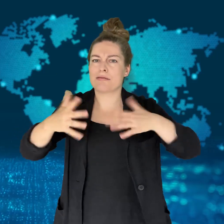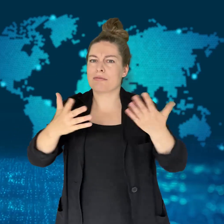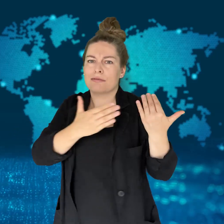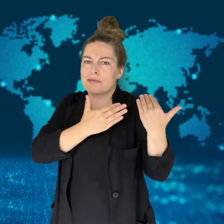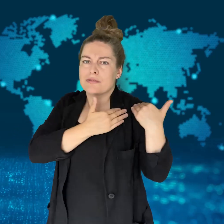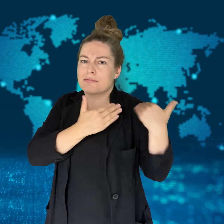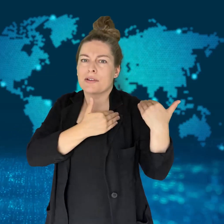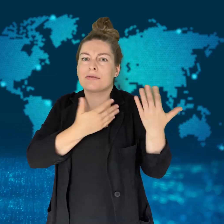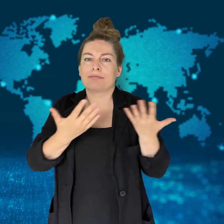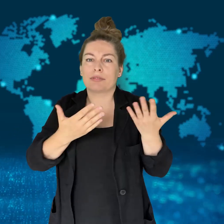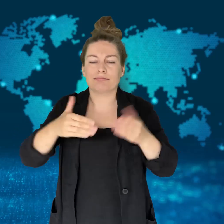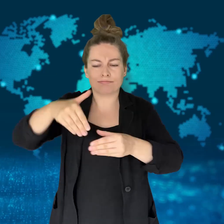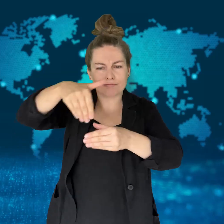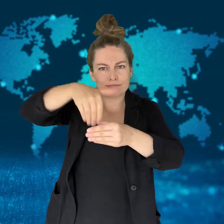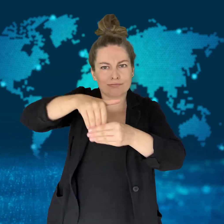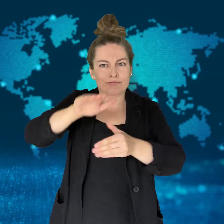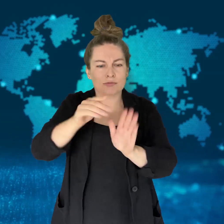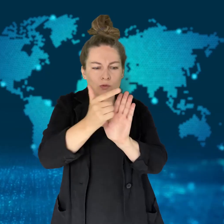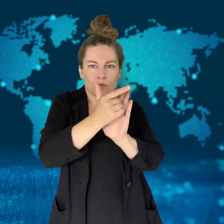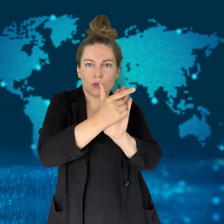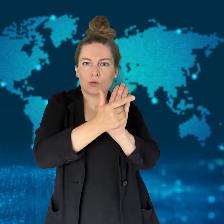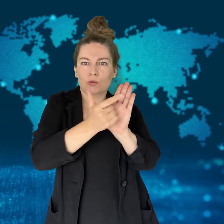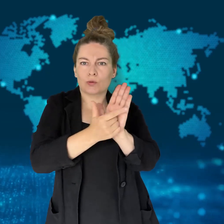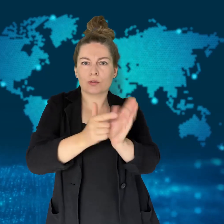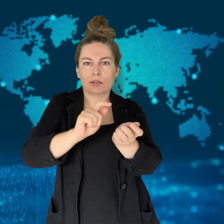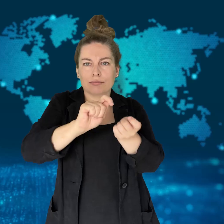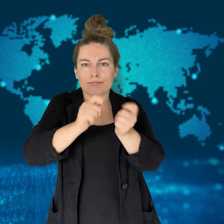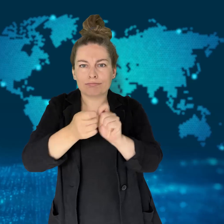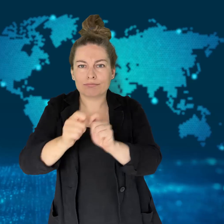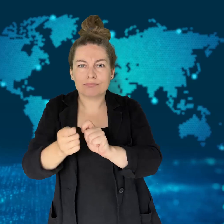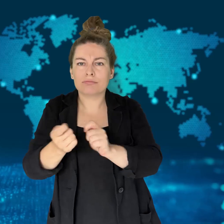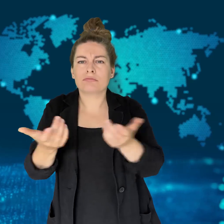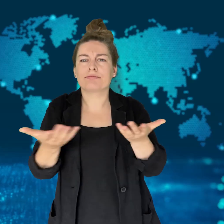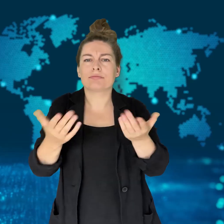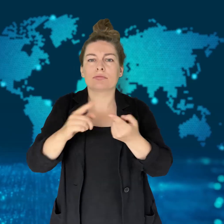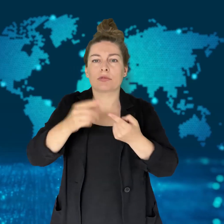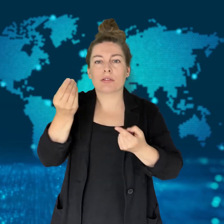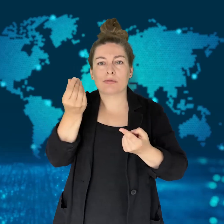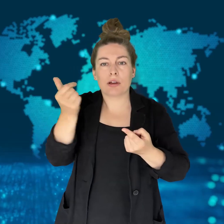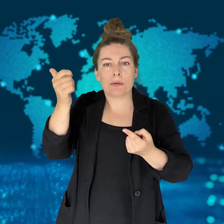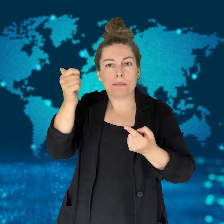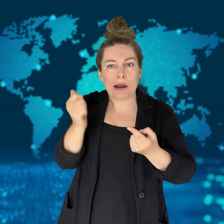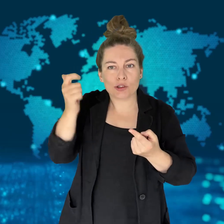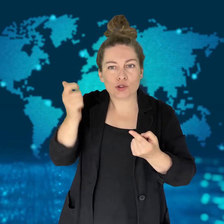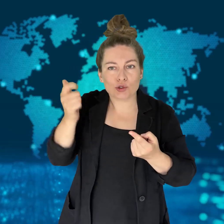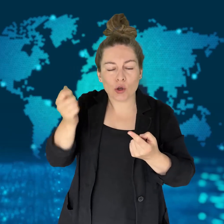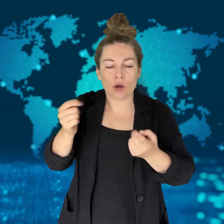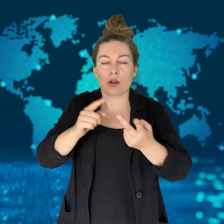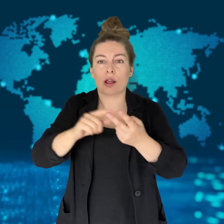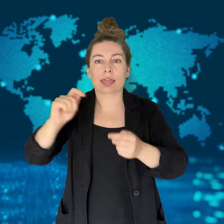This could mean three years of conflict in Macron's government.